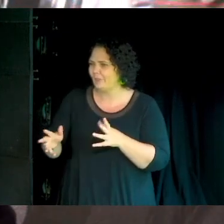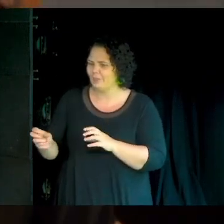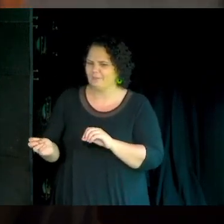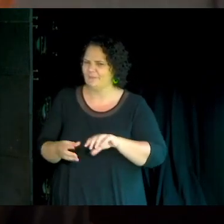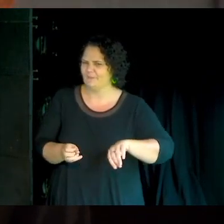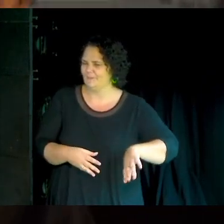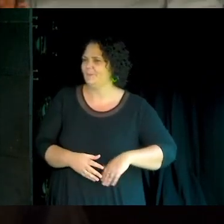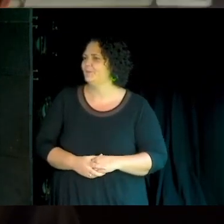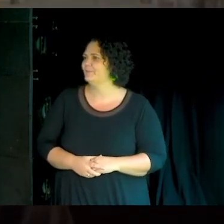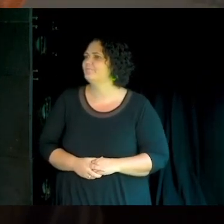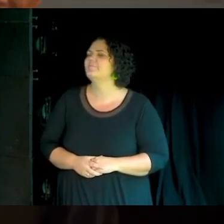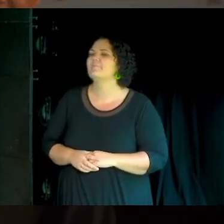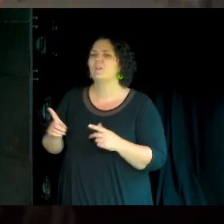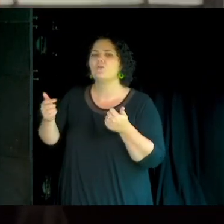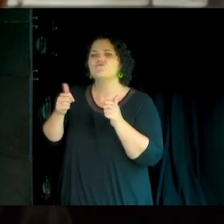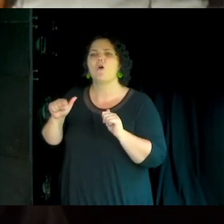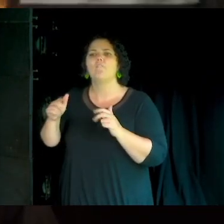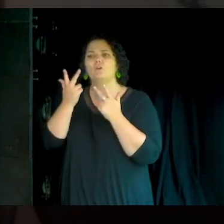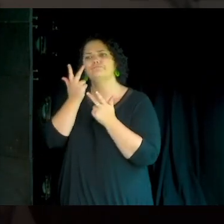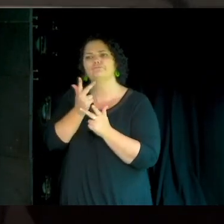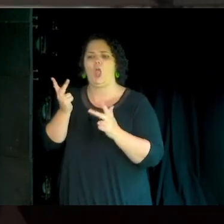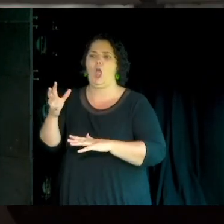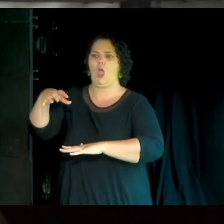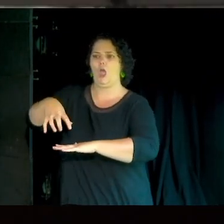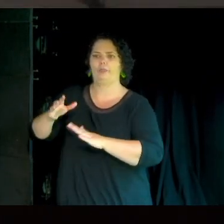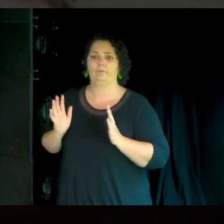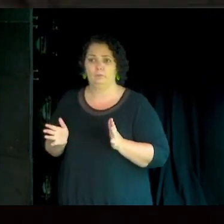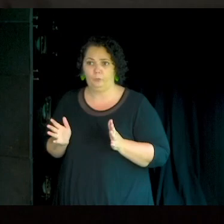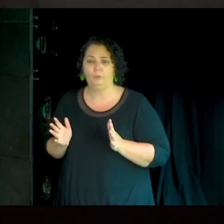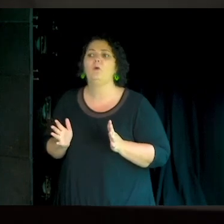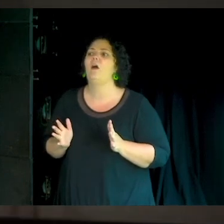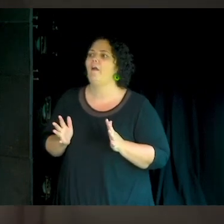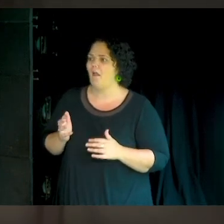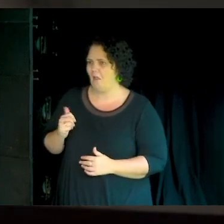as for decorations yes that one is for the decoration but I also tend to eat this so I'm